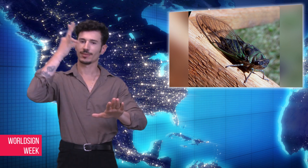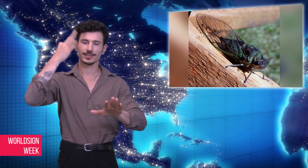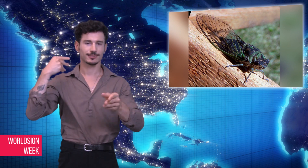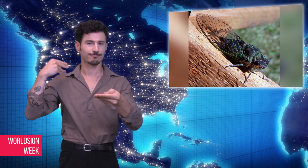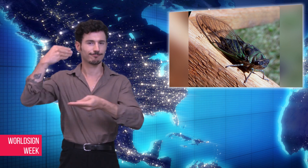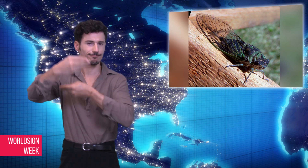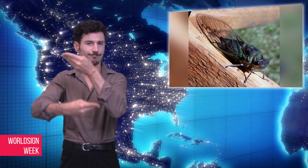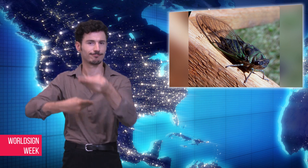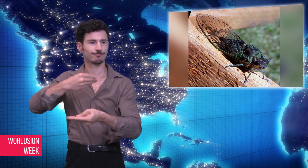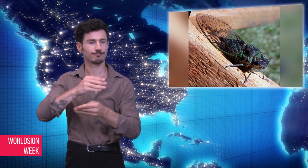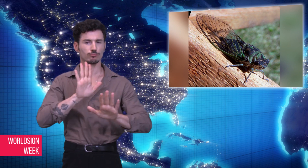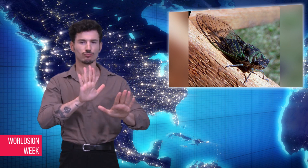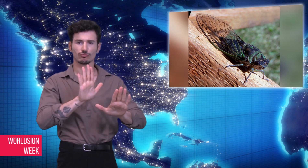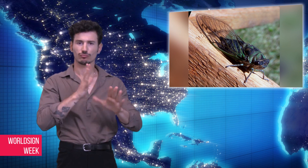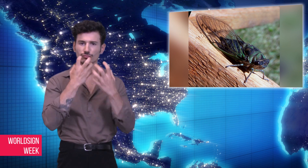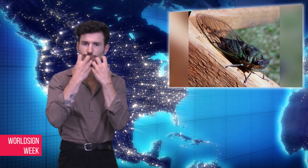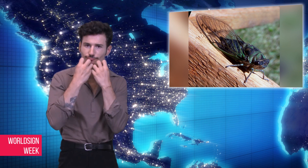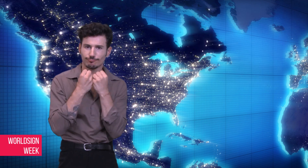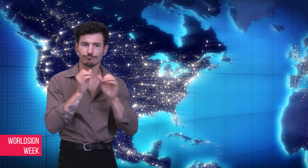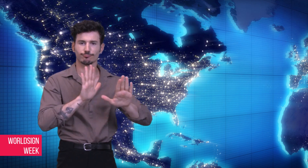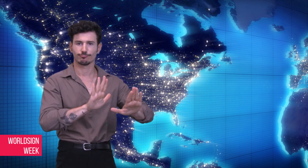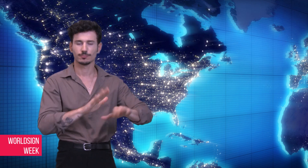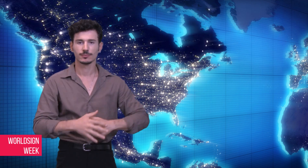France’s rural heritage.